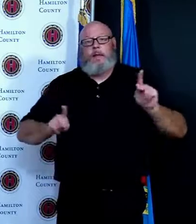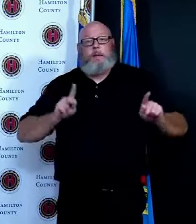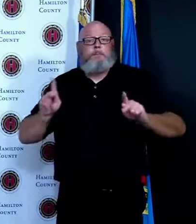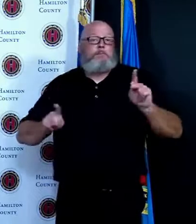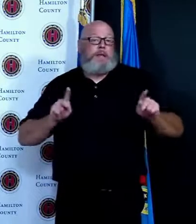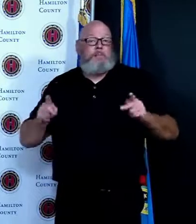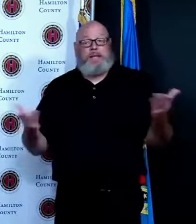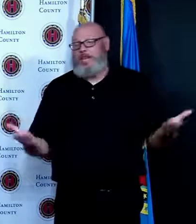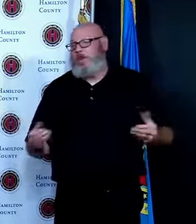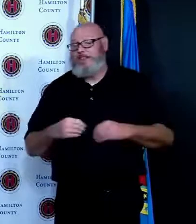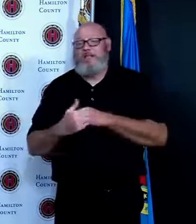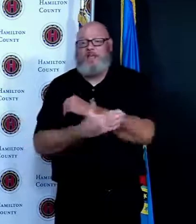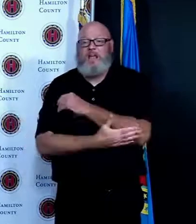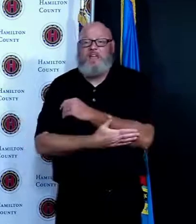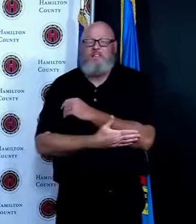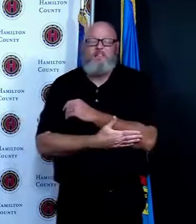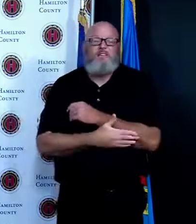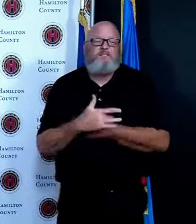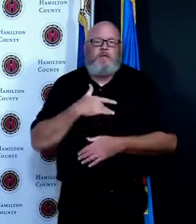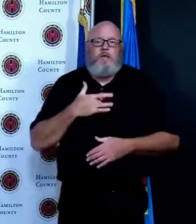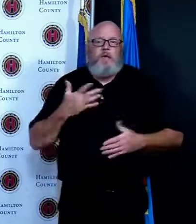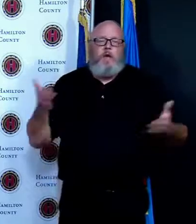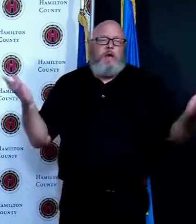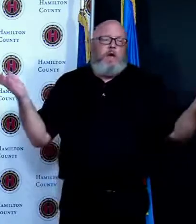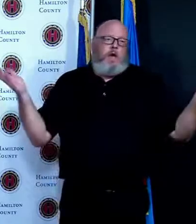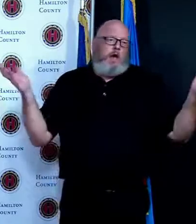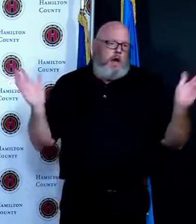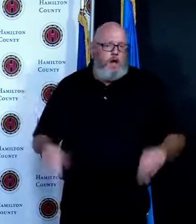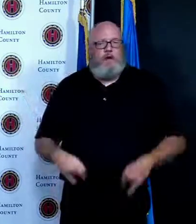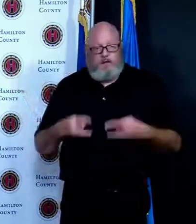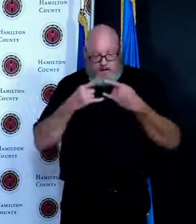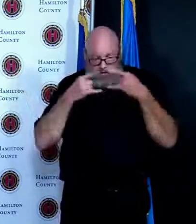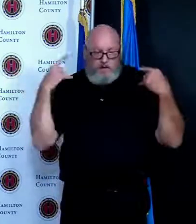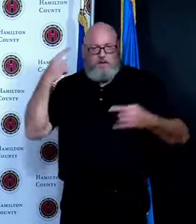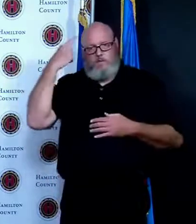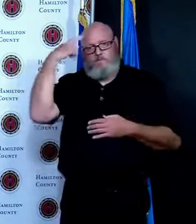not to wear a mask that's not great for any of the rest of us by the way but anyway those individuals